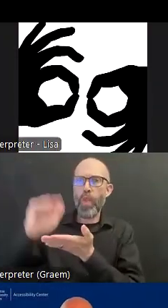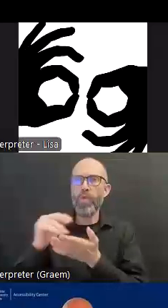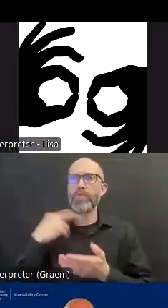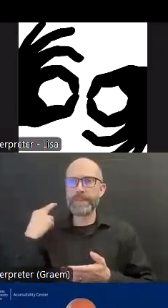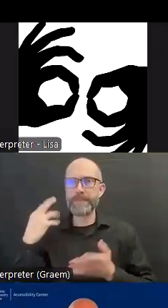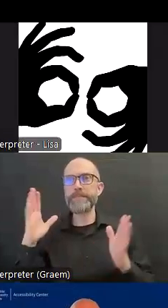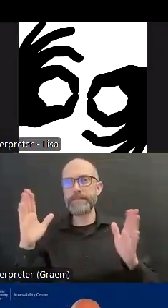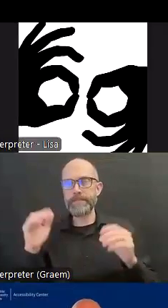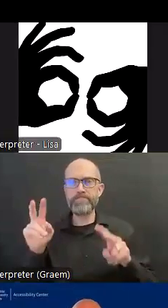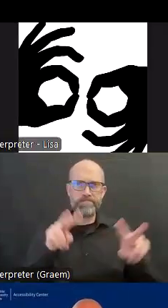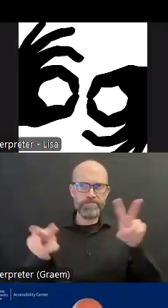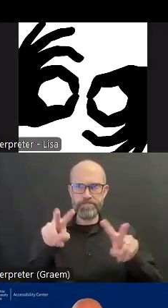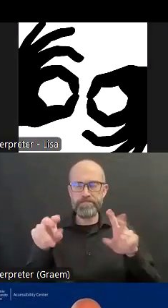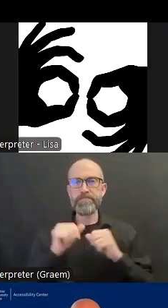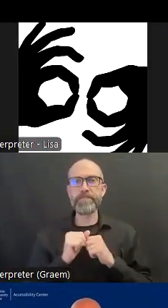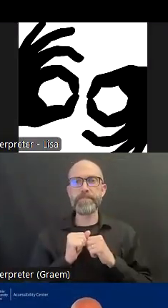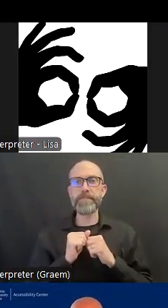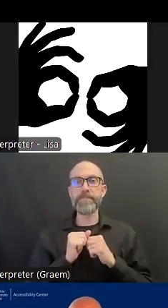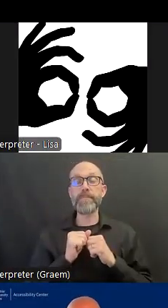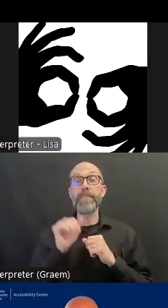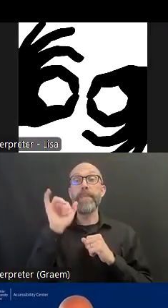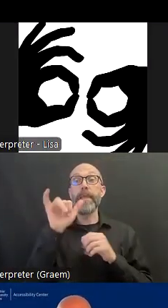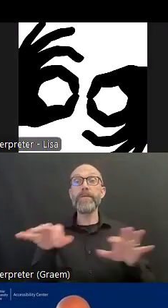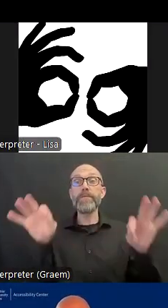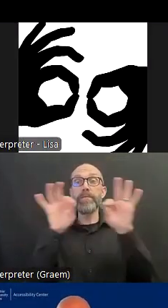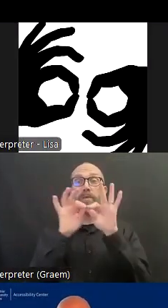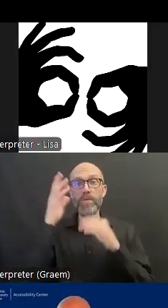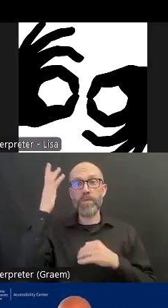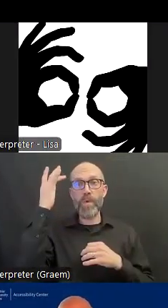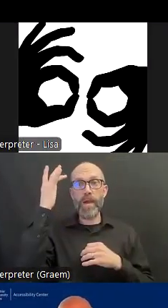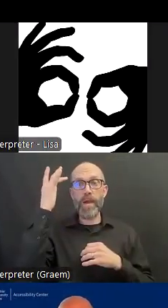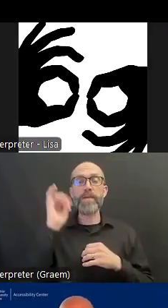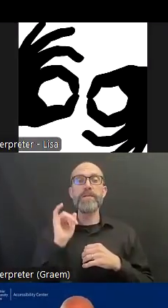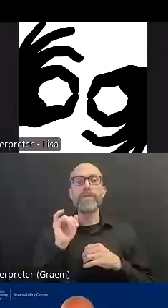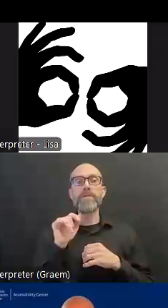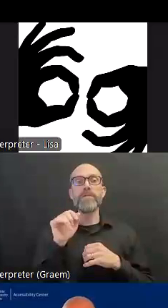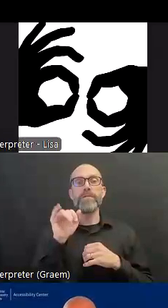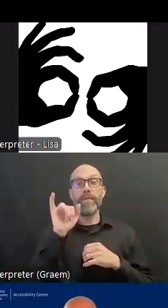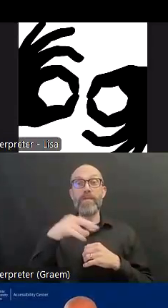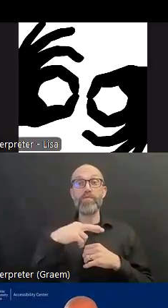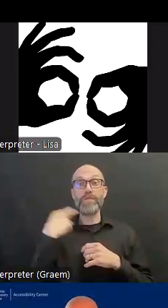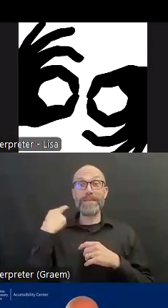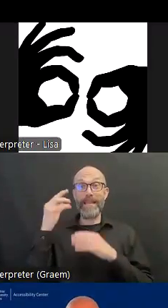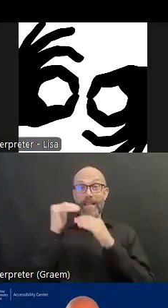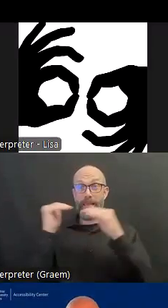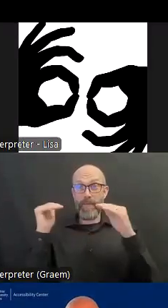So part of why that's important is you also use that risk level to determine